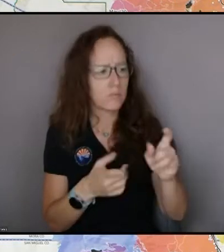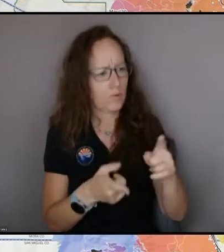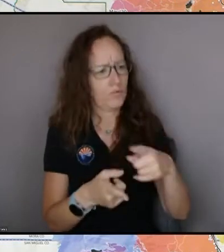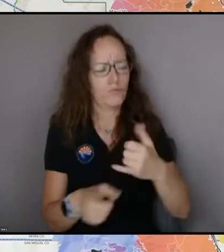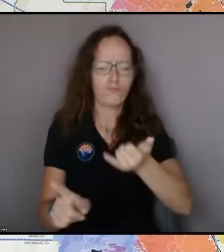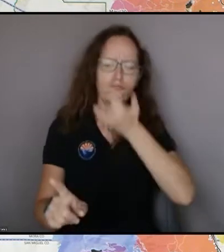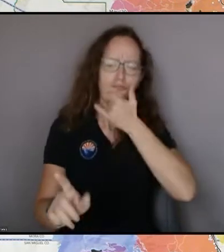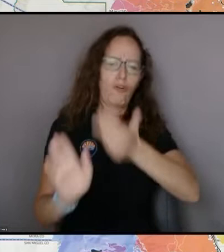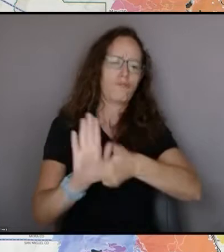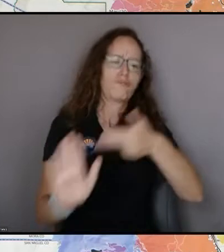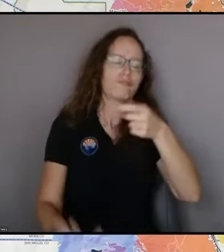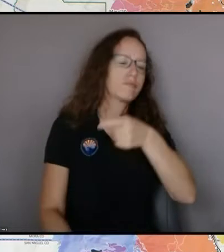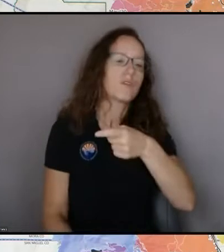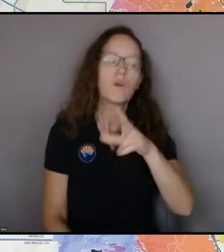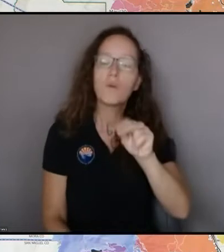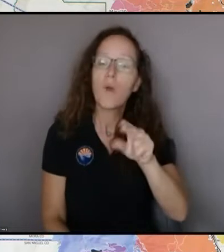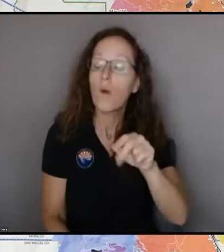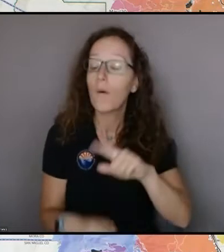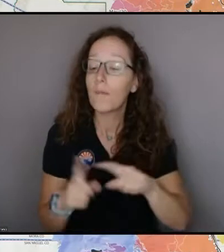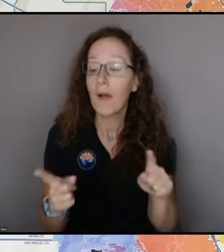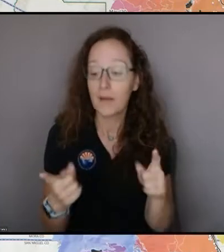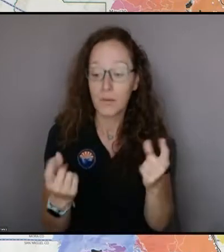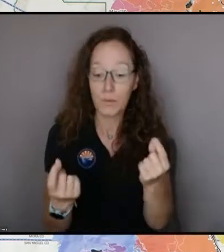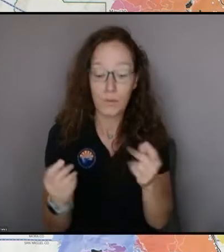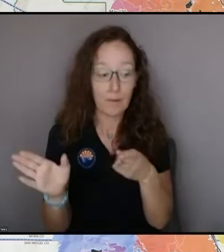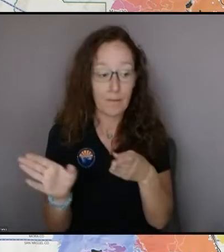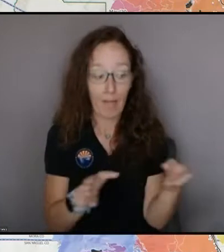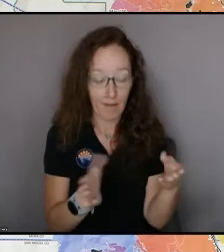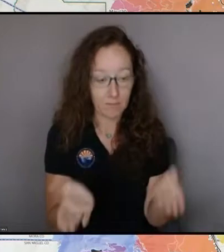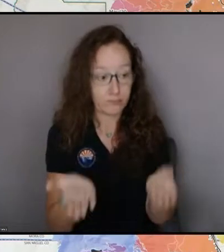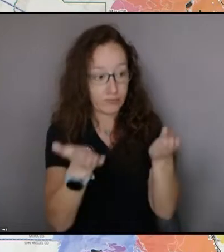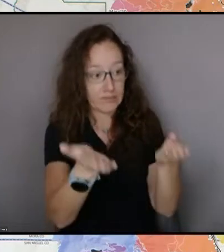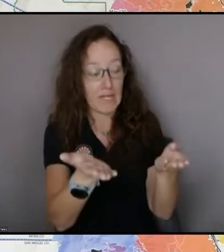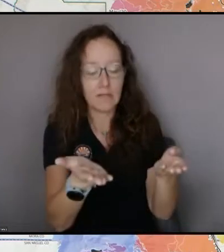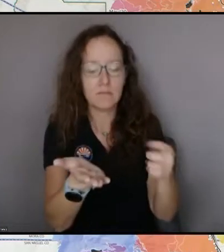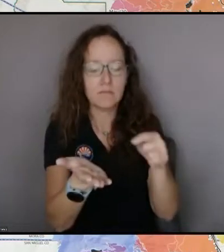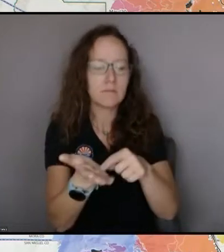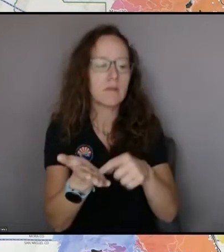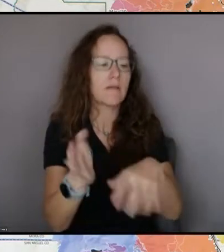we'll say that: 'If the plan fails, where will it fail, and